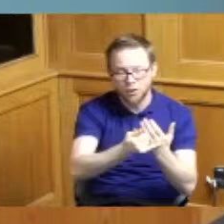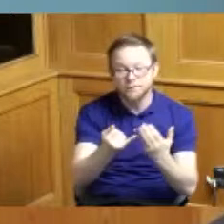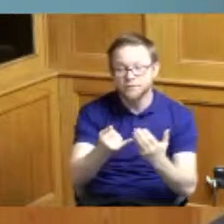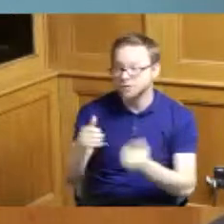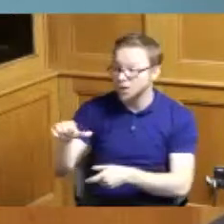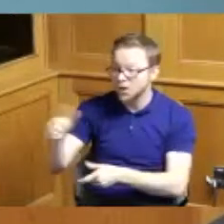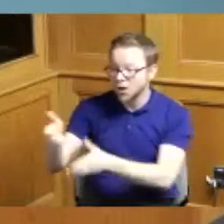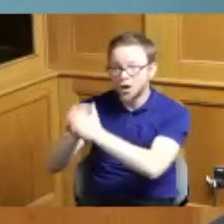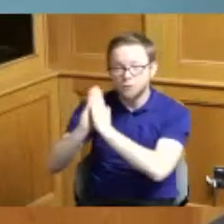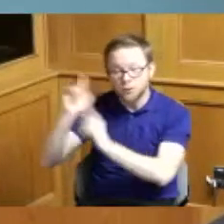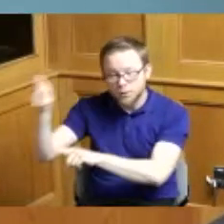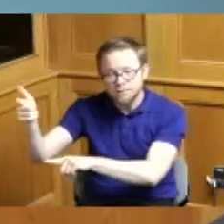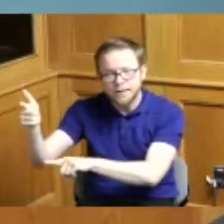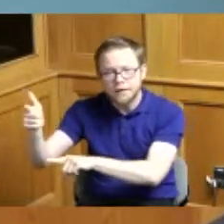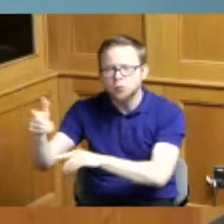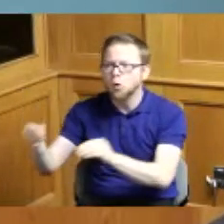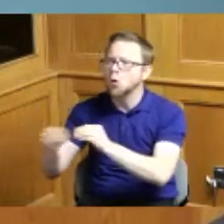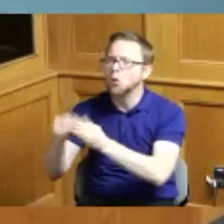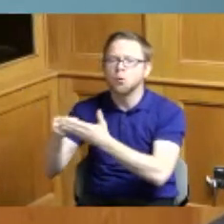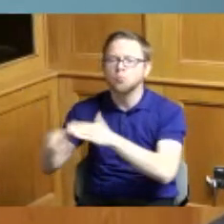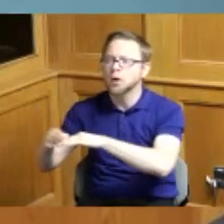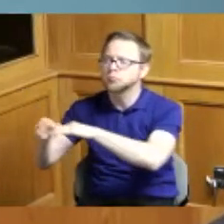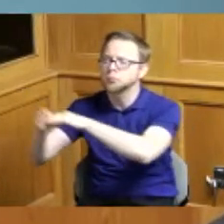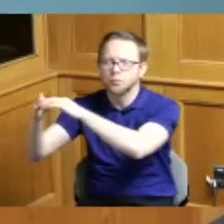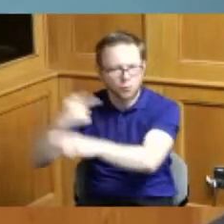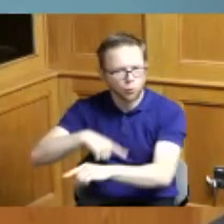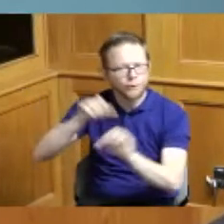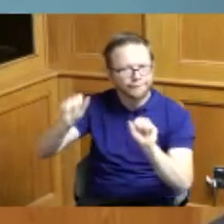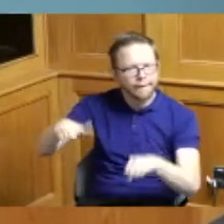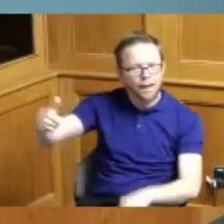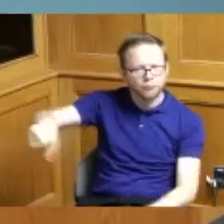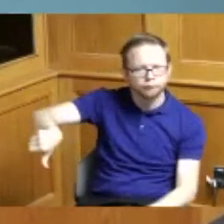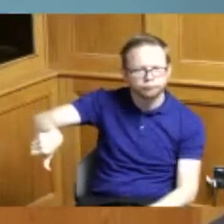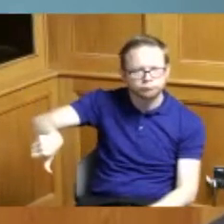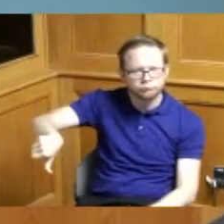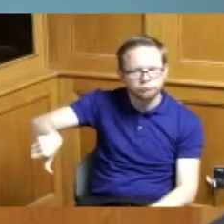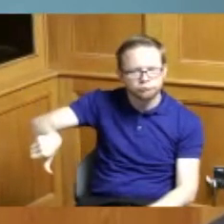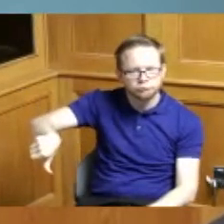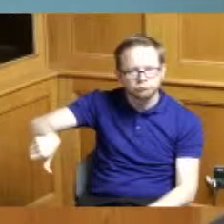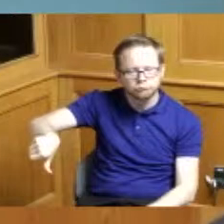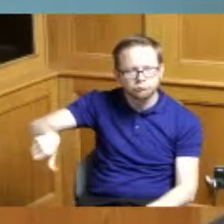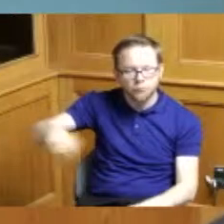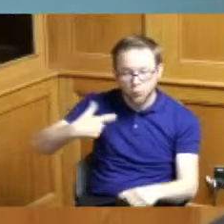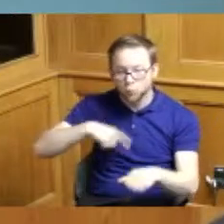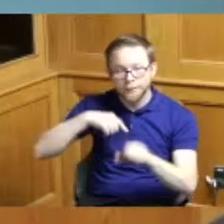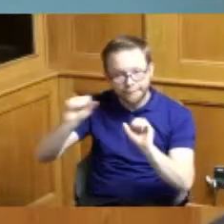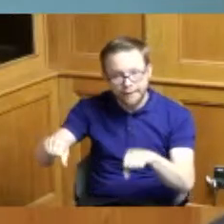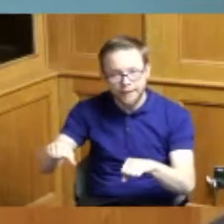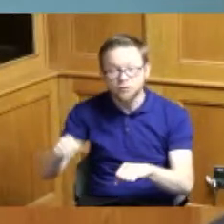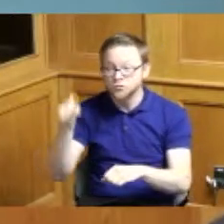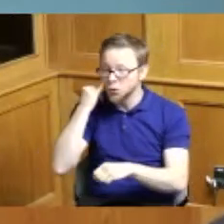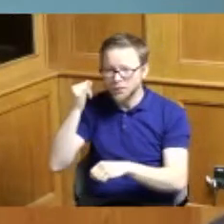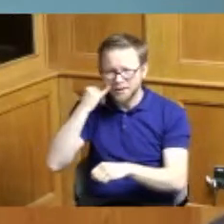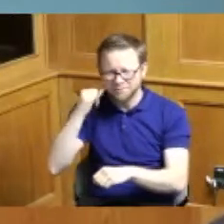we can say no we have the opportunity and we have the ability and we need to say no if it comes back